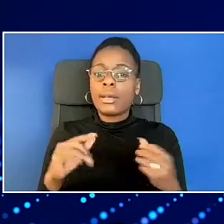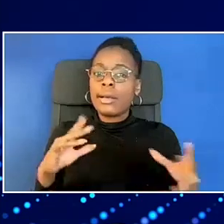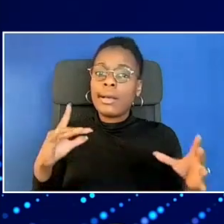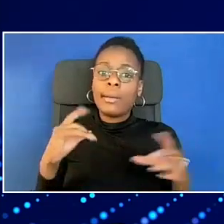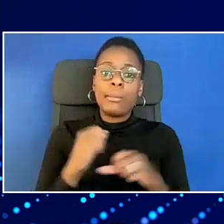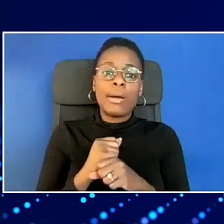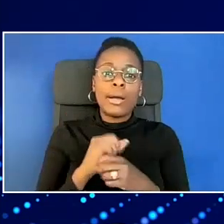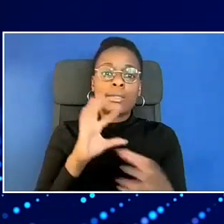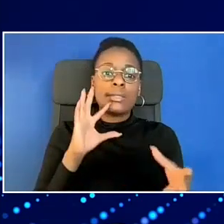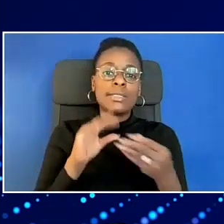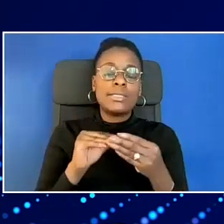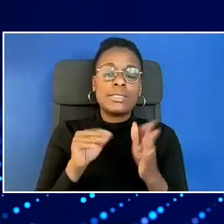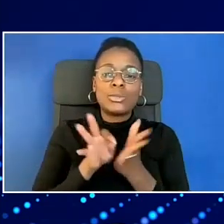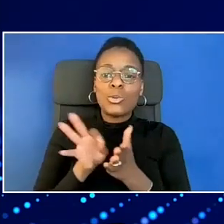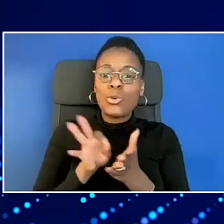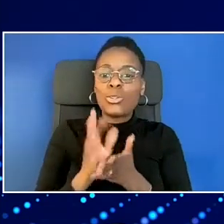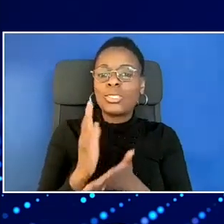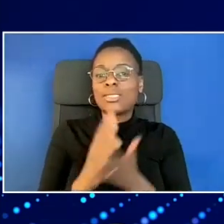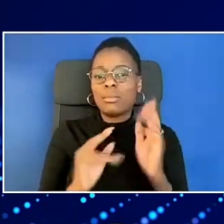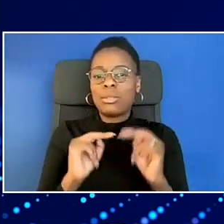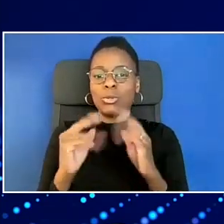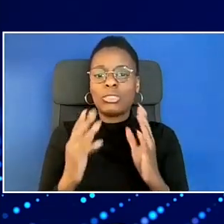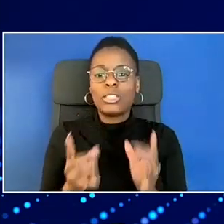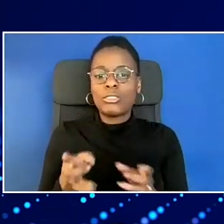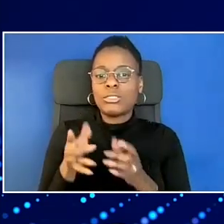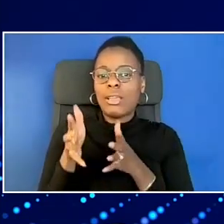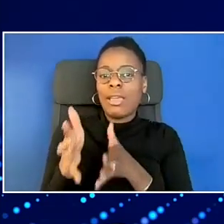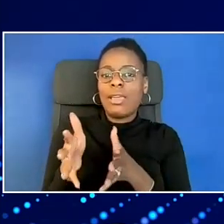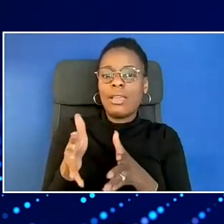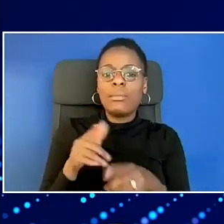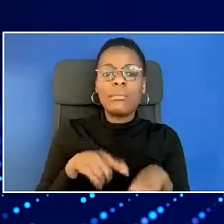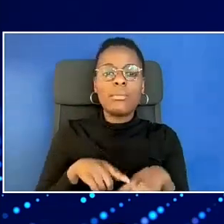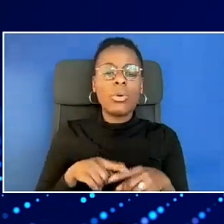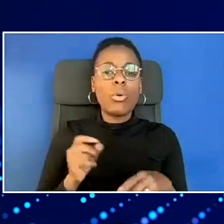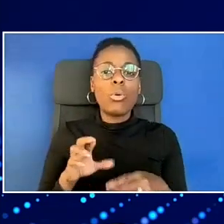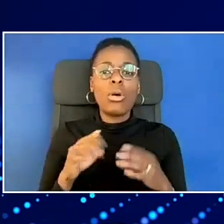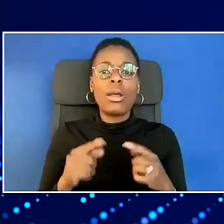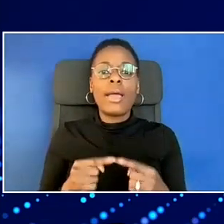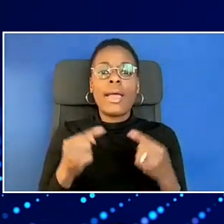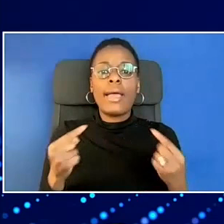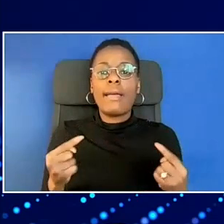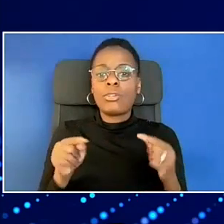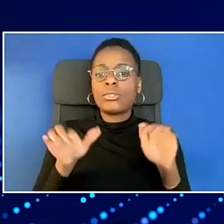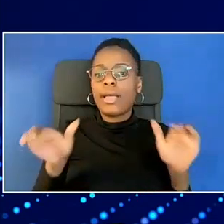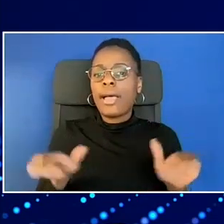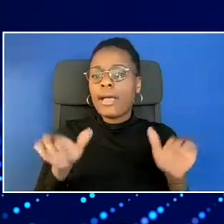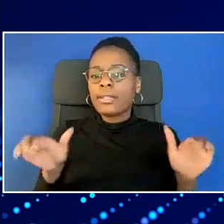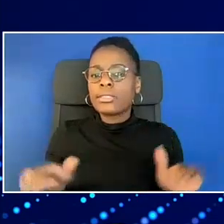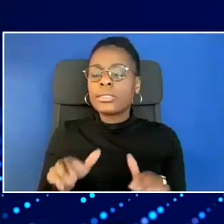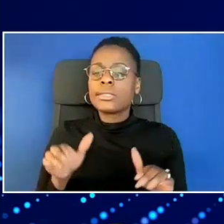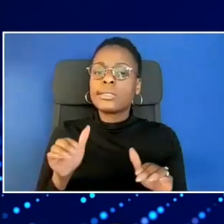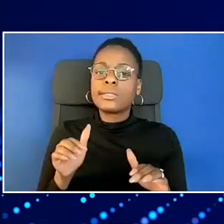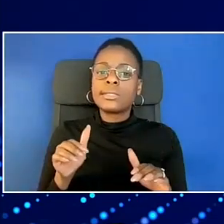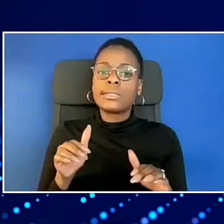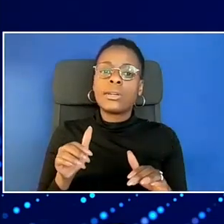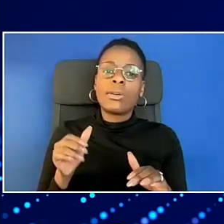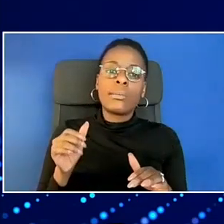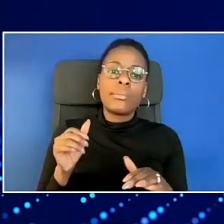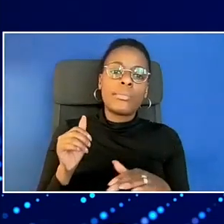hate that, or adverse actions or actions by a state or Federal agency against an institution that could instead be used as